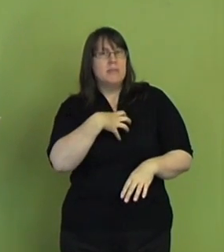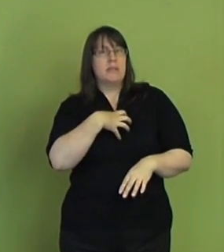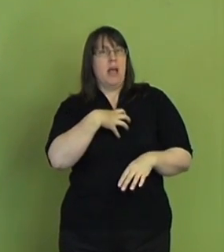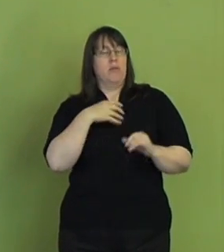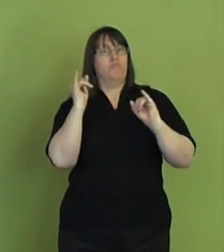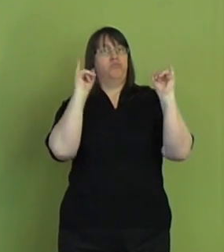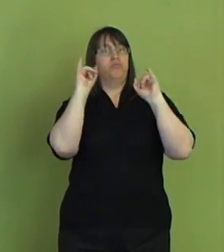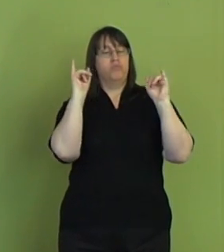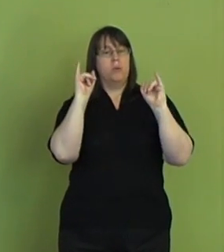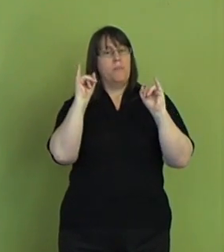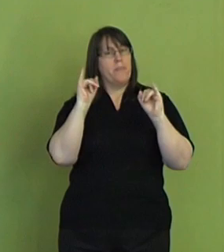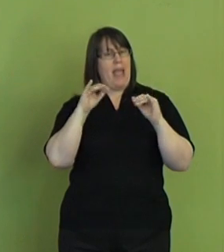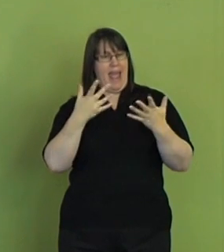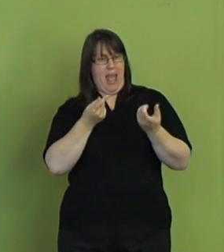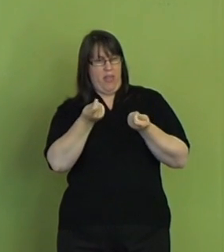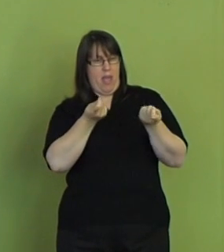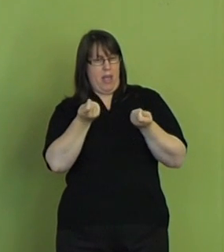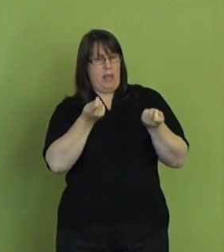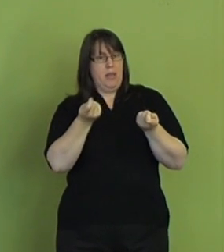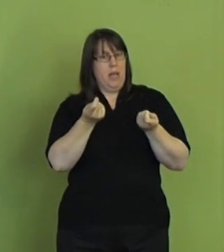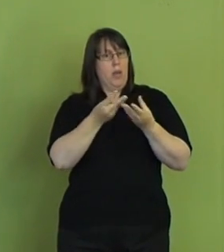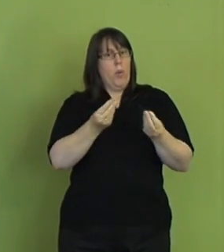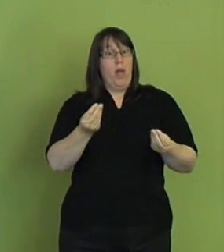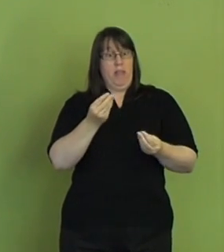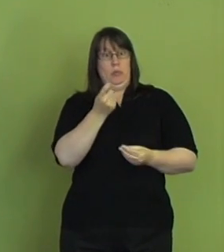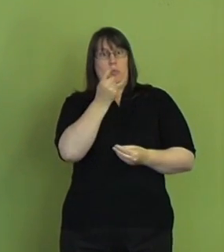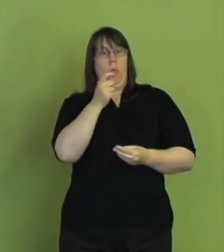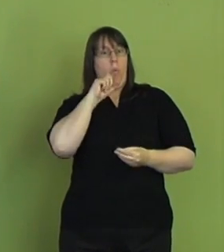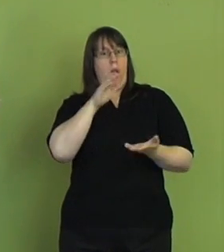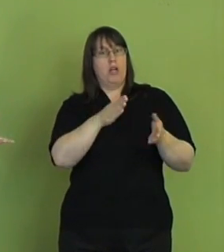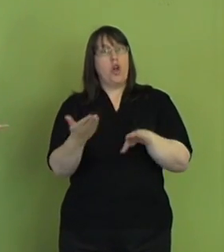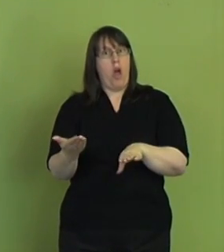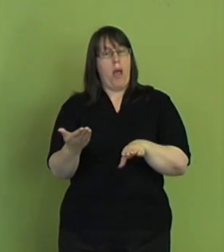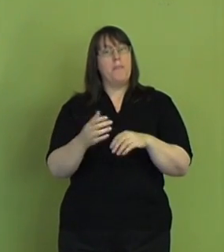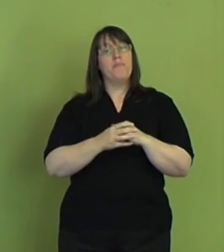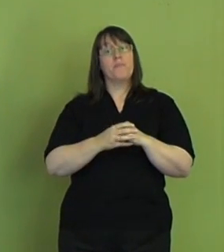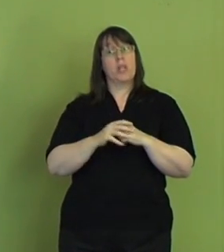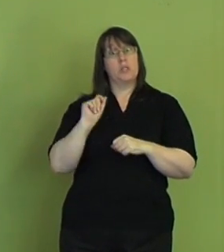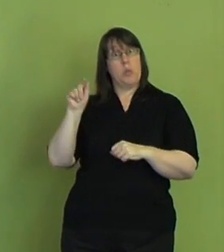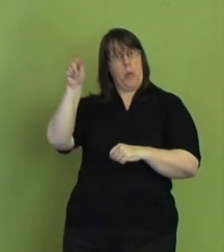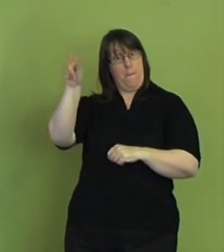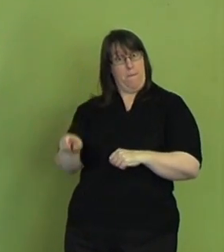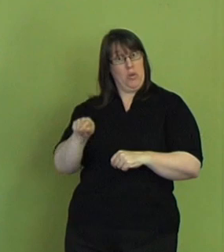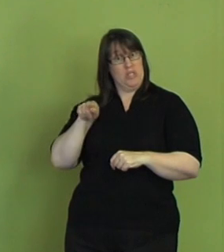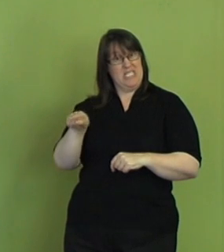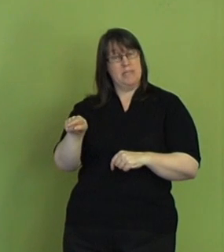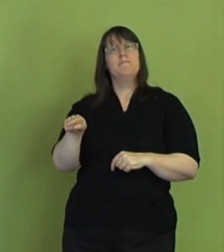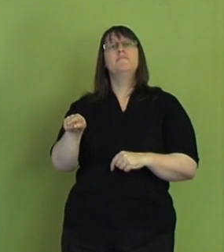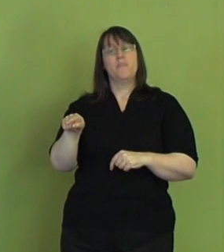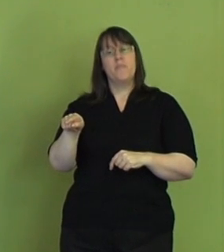the meaning of their impending death. Now, Elisabeth's notion of stages has, in some ways,